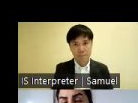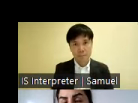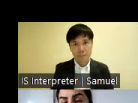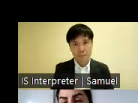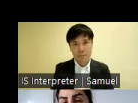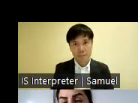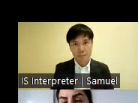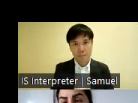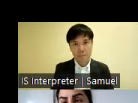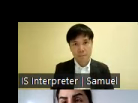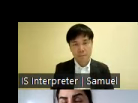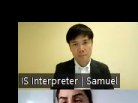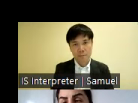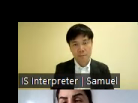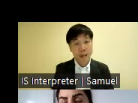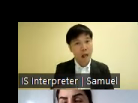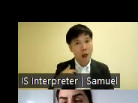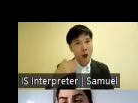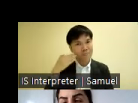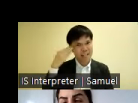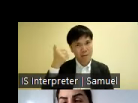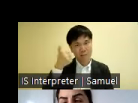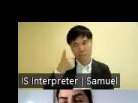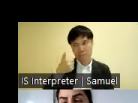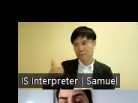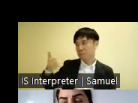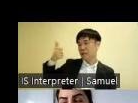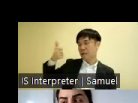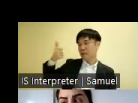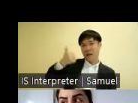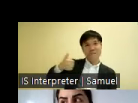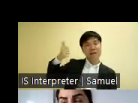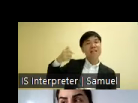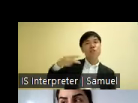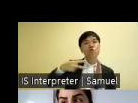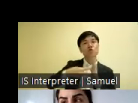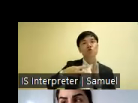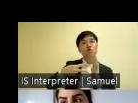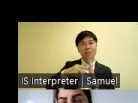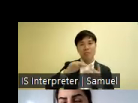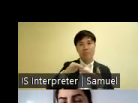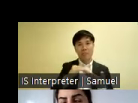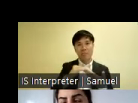His audio has been cut off. Mohammad, you should be able to speak again. Go ahead.